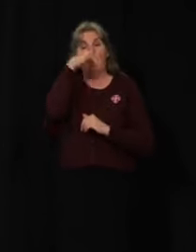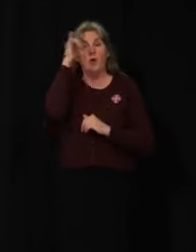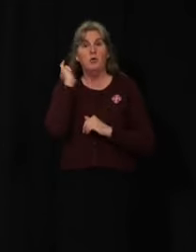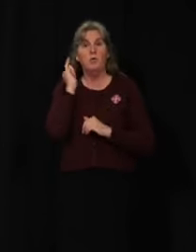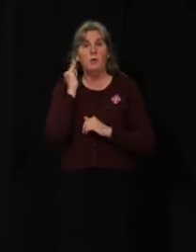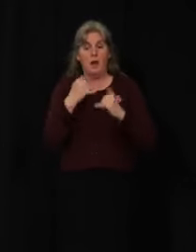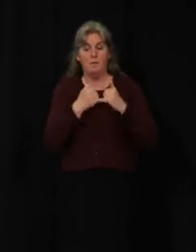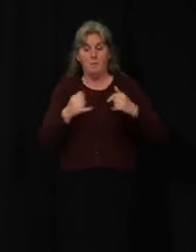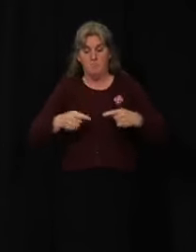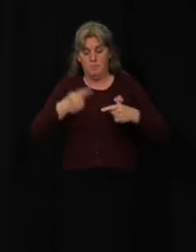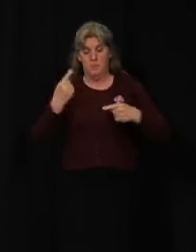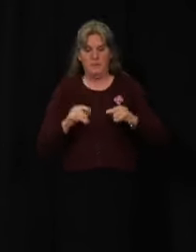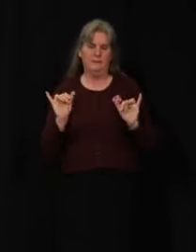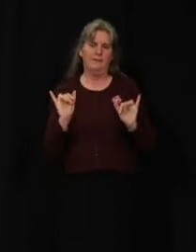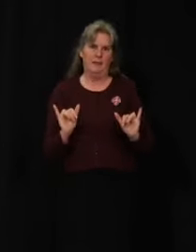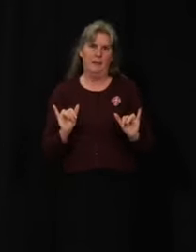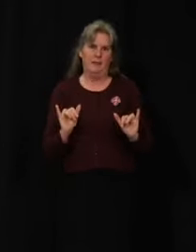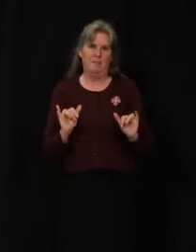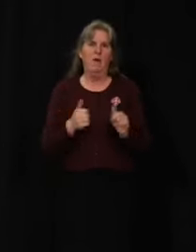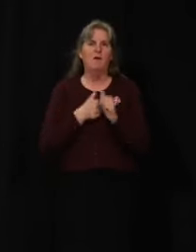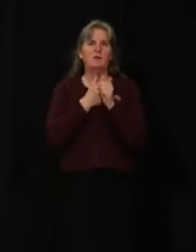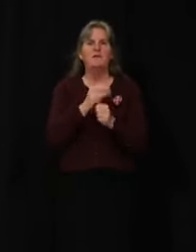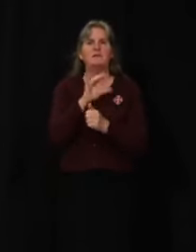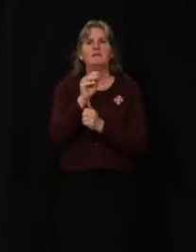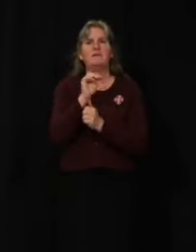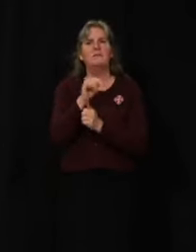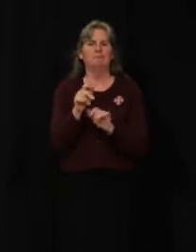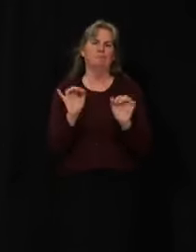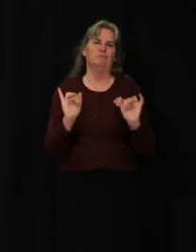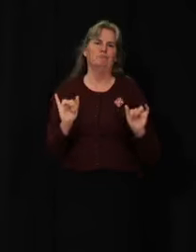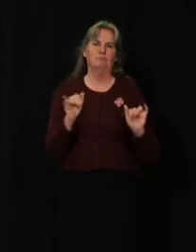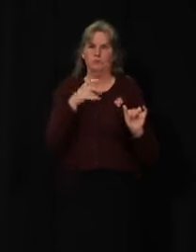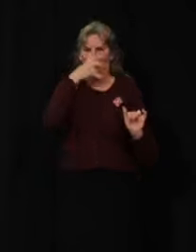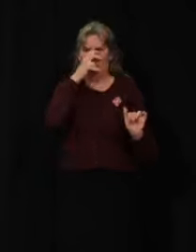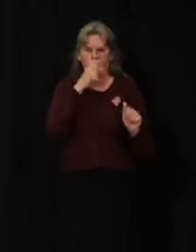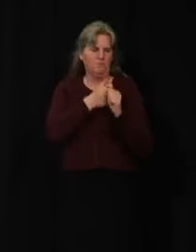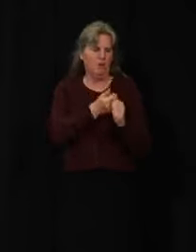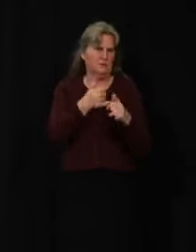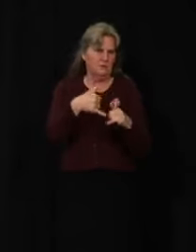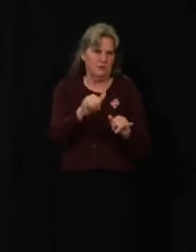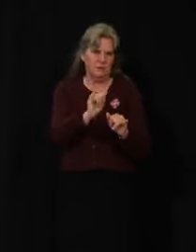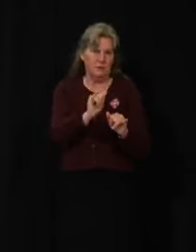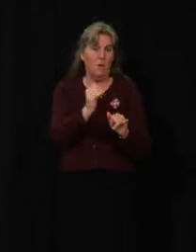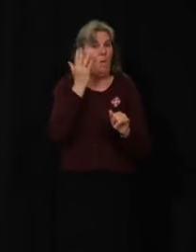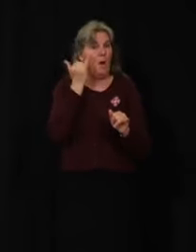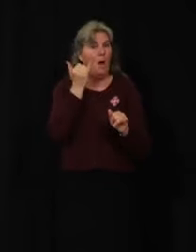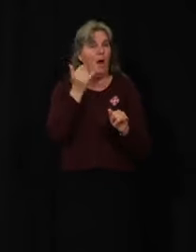restrictions and enforcement of our CEMA orders tight so as to allow Yukoners more movement